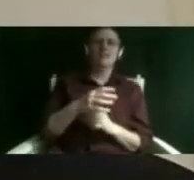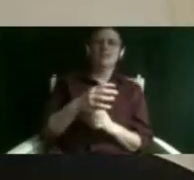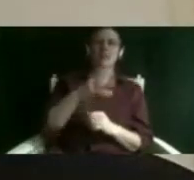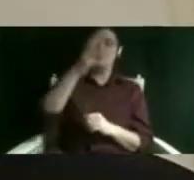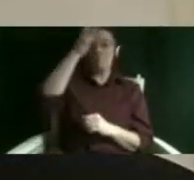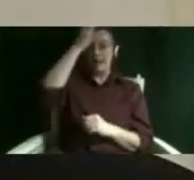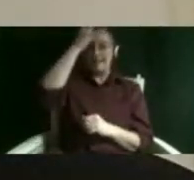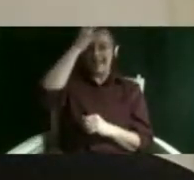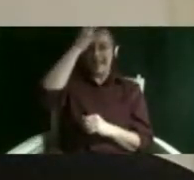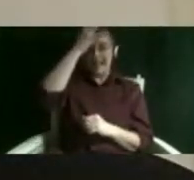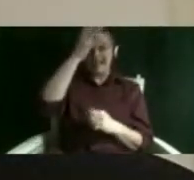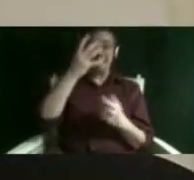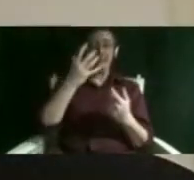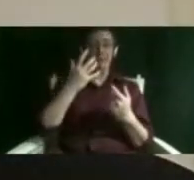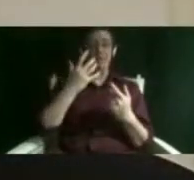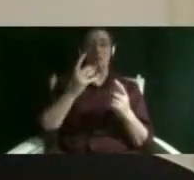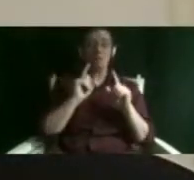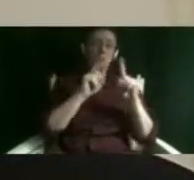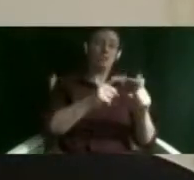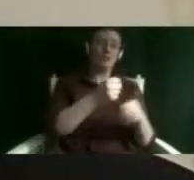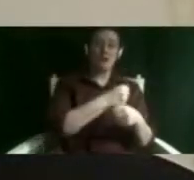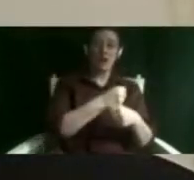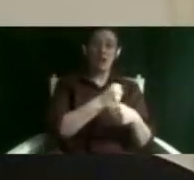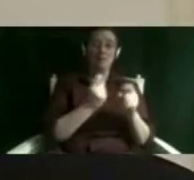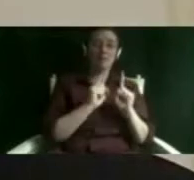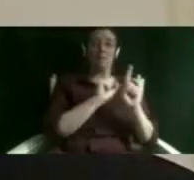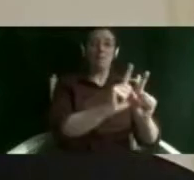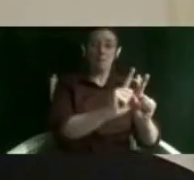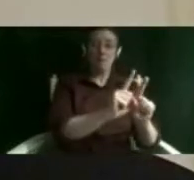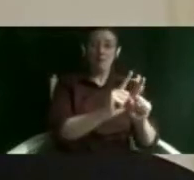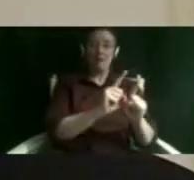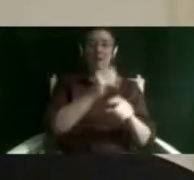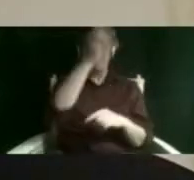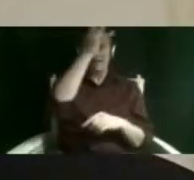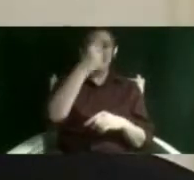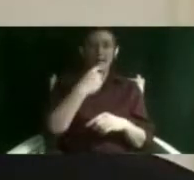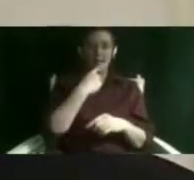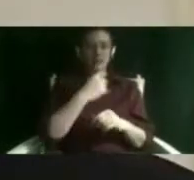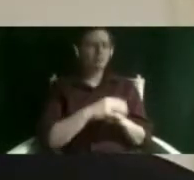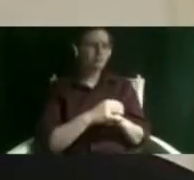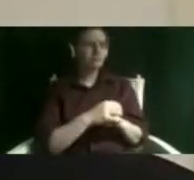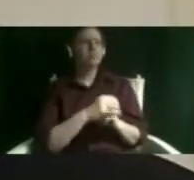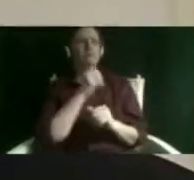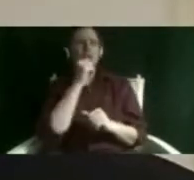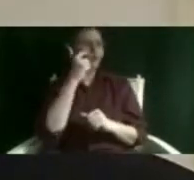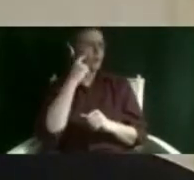drugs or having problems at school i think you're gay um and i was mortified uh but he was really